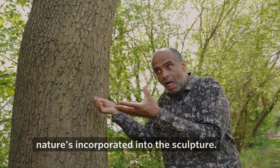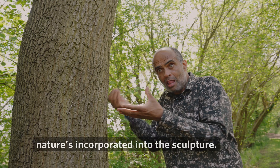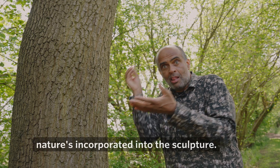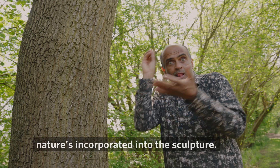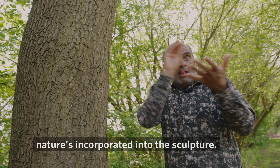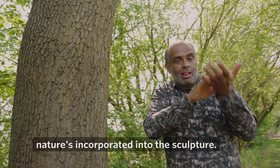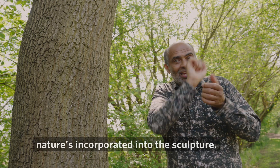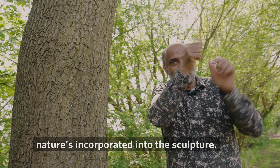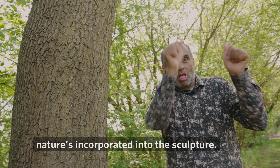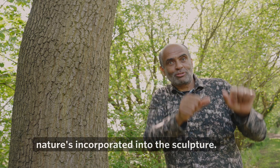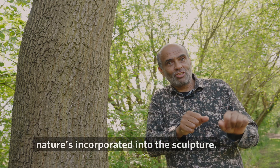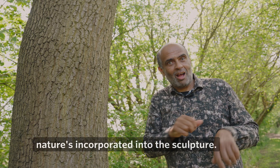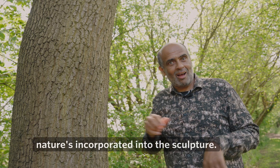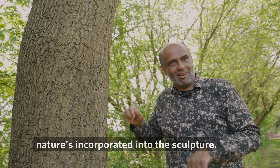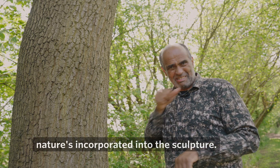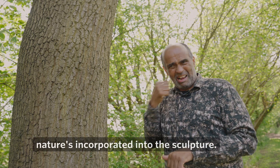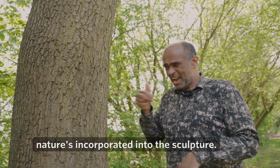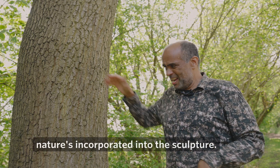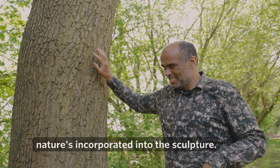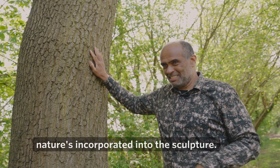nature's incorporated into the sculpture.